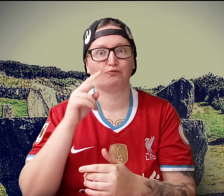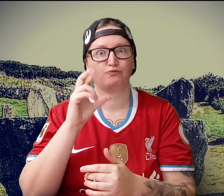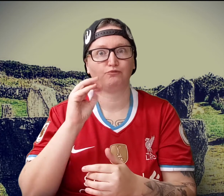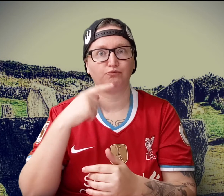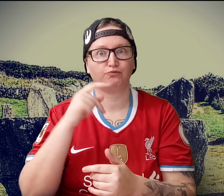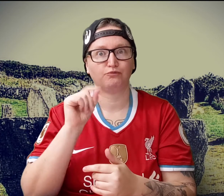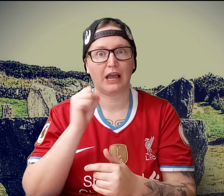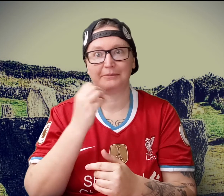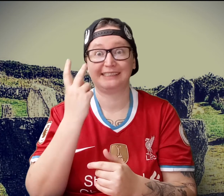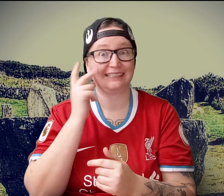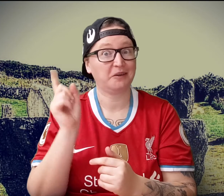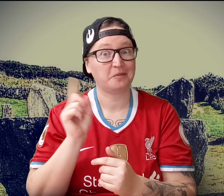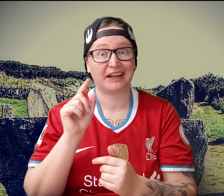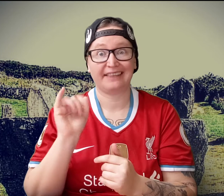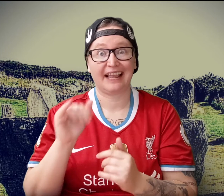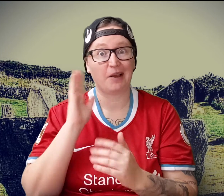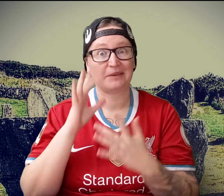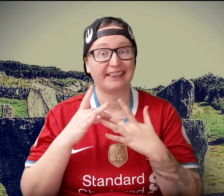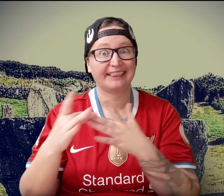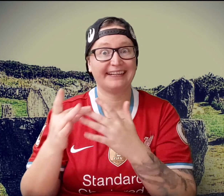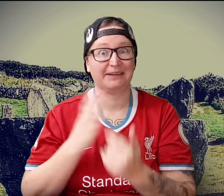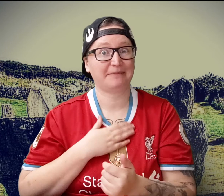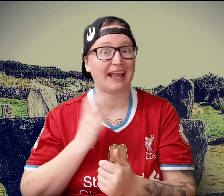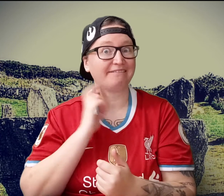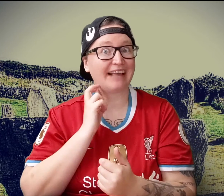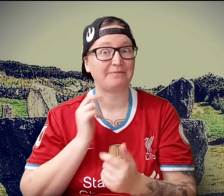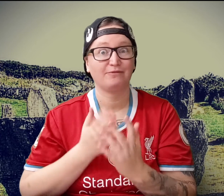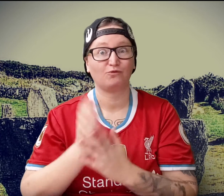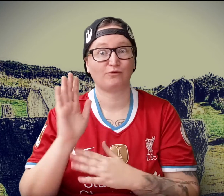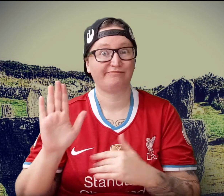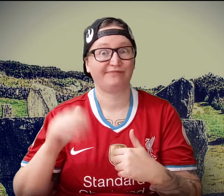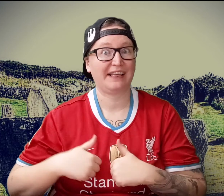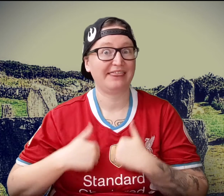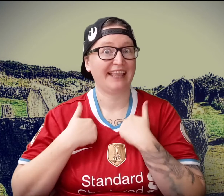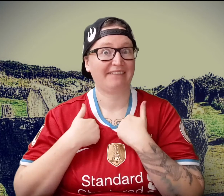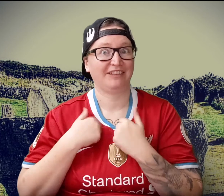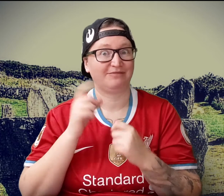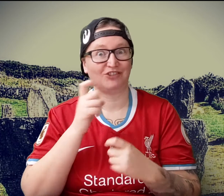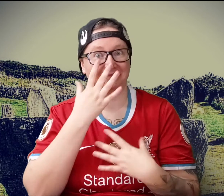actually go through some of the prompts and see exactly where that leads my vampire throughout